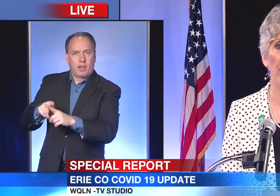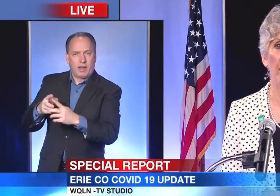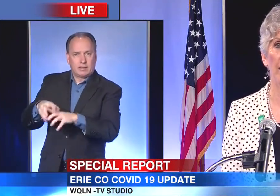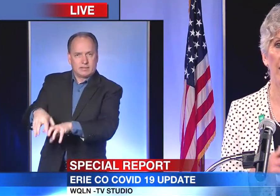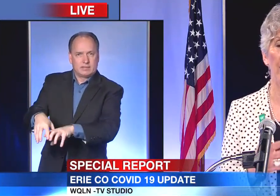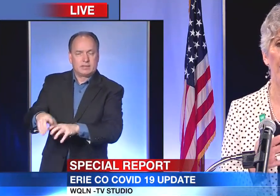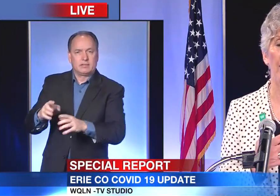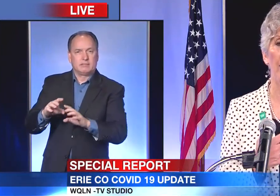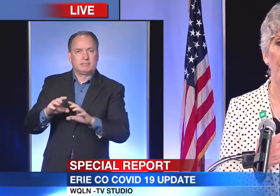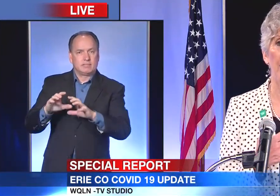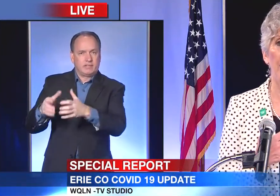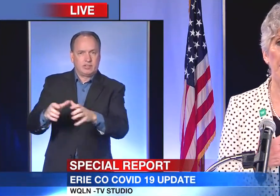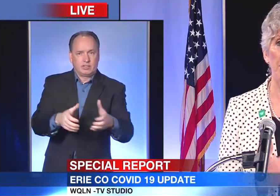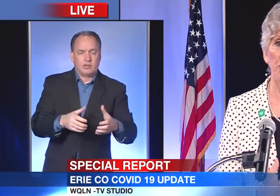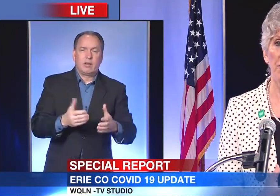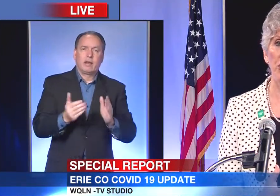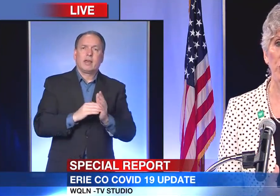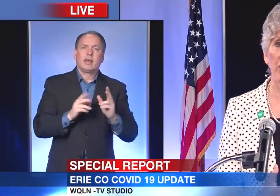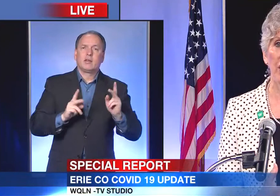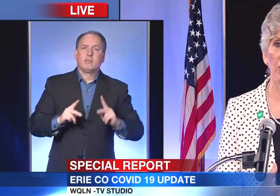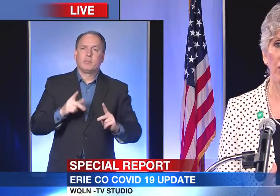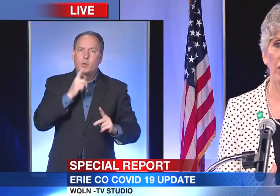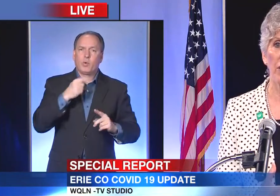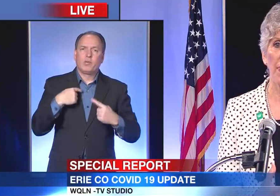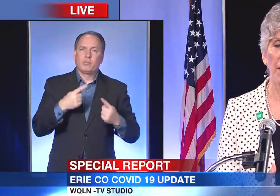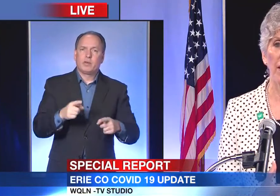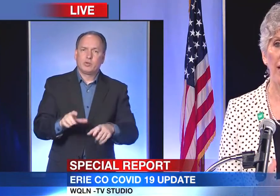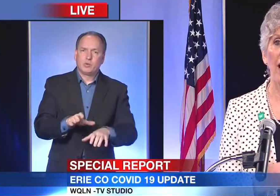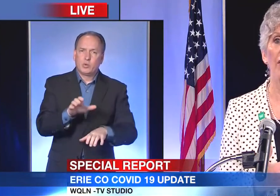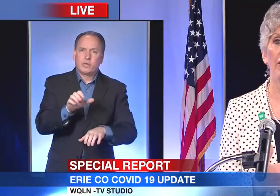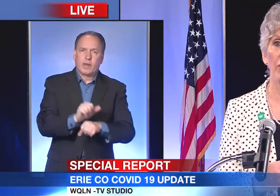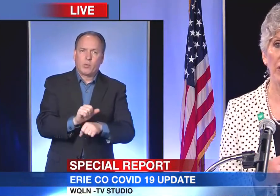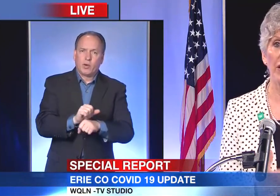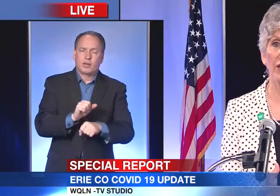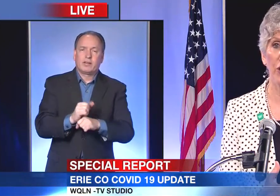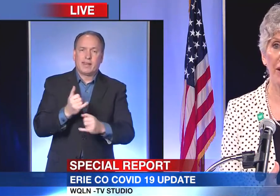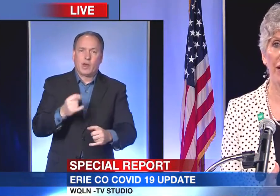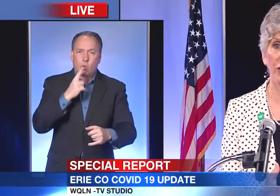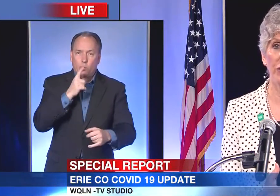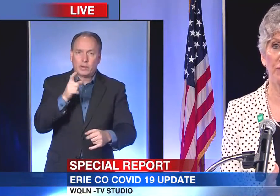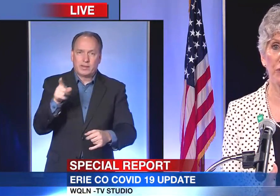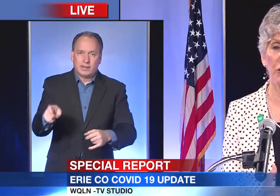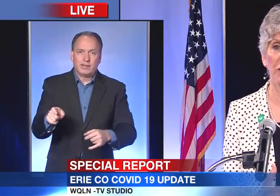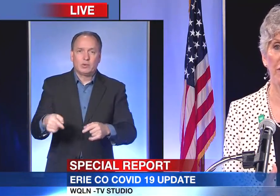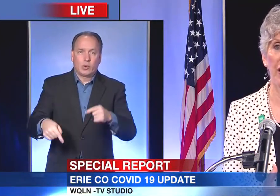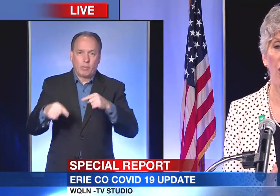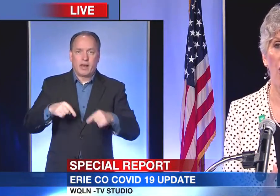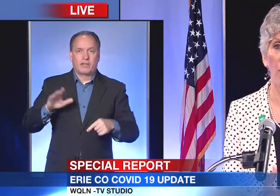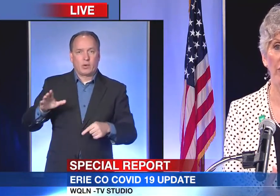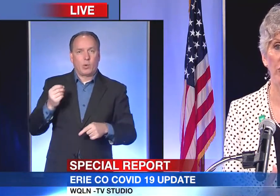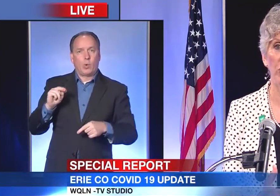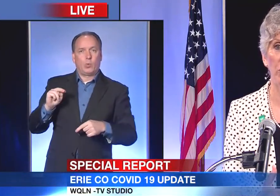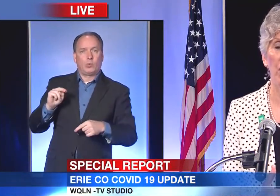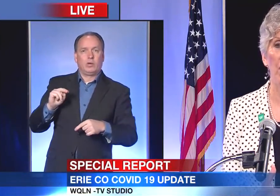OUR ENFORCEMENT OR OUR COMPLIANCE DIVISION. WE ARE LOOKING AT AGAIN PEOPLE WHO HAVE BEEN DOING THAT WORK.